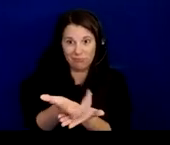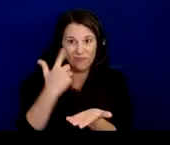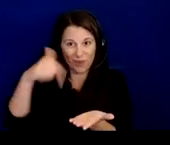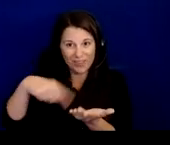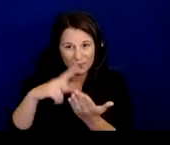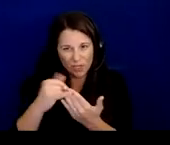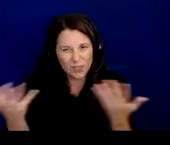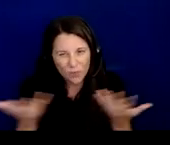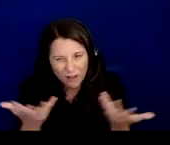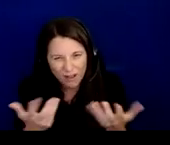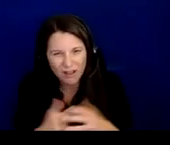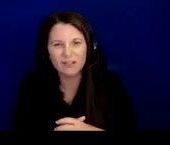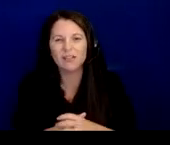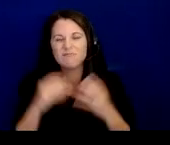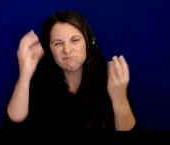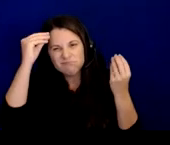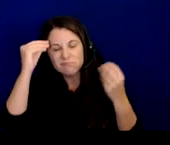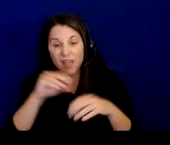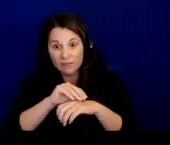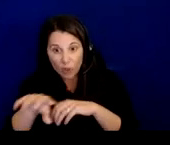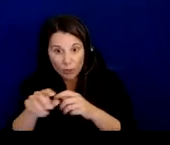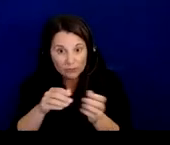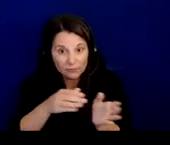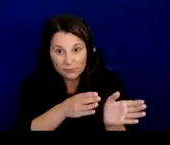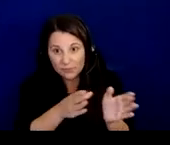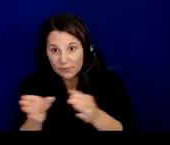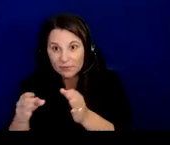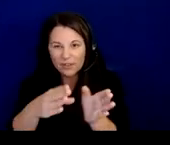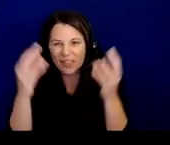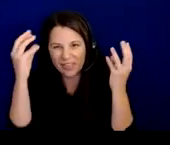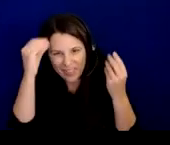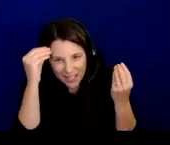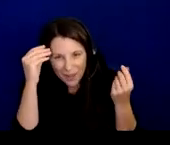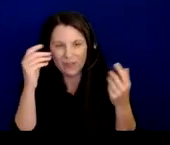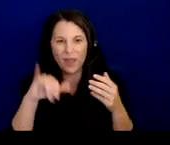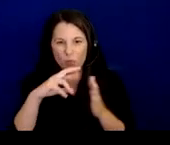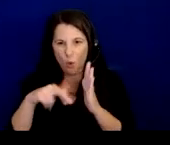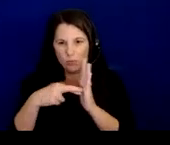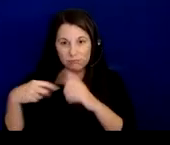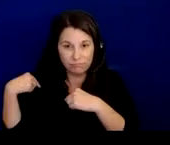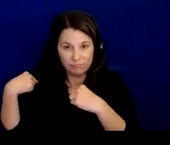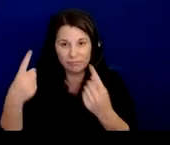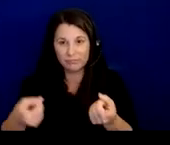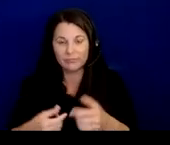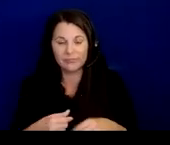that took it in this way or the other? How has that role shifted over time?